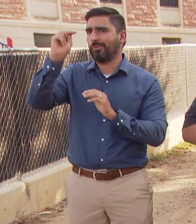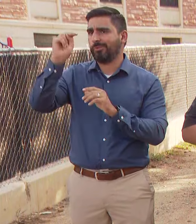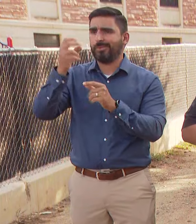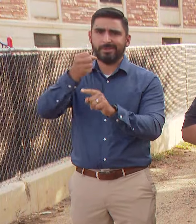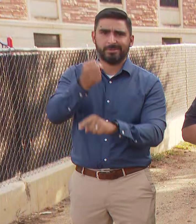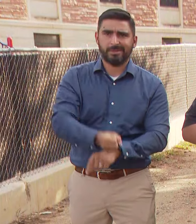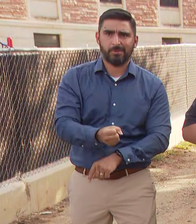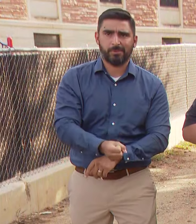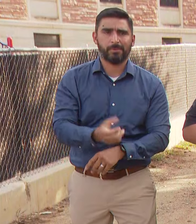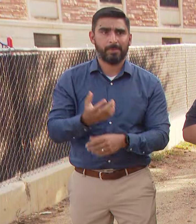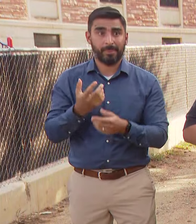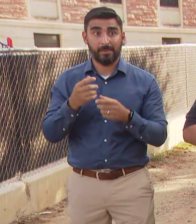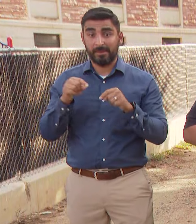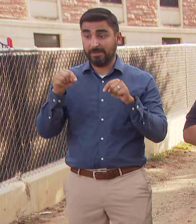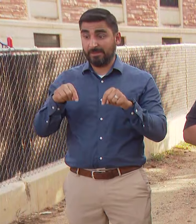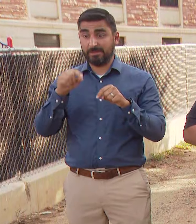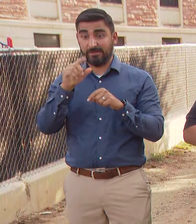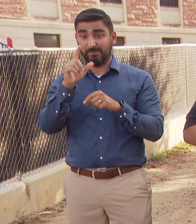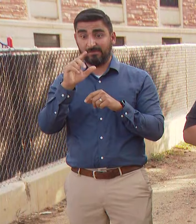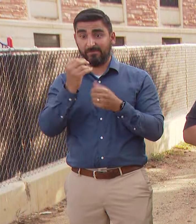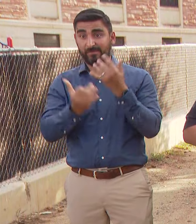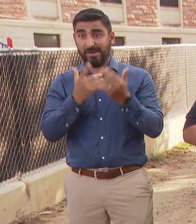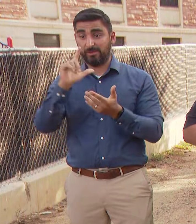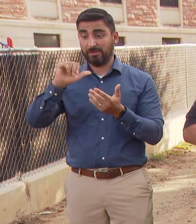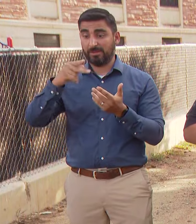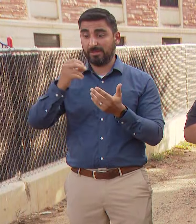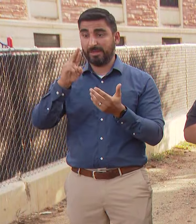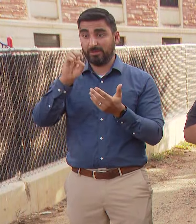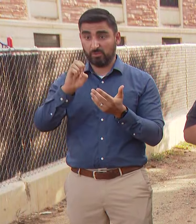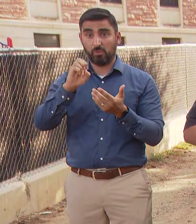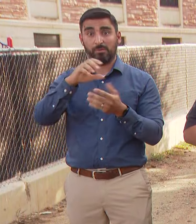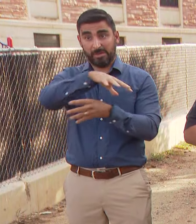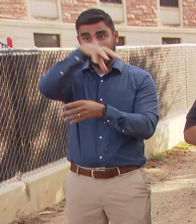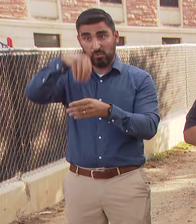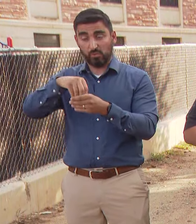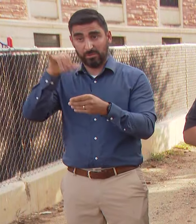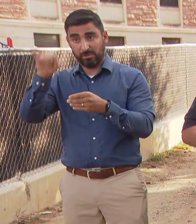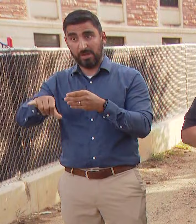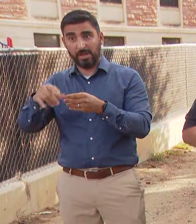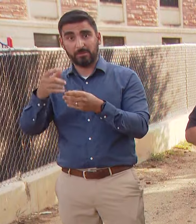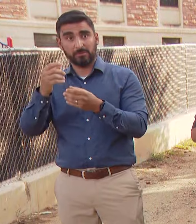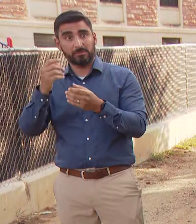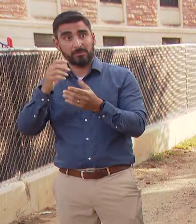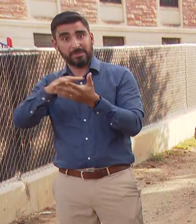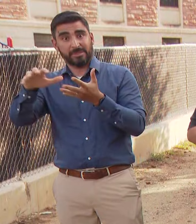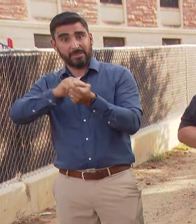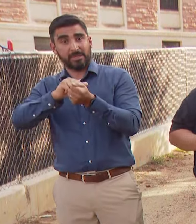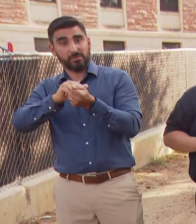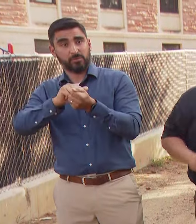Does this fire in Lake Shore? Is that included in that disaster declaration? Now, not that I'm aware of yet,